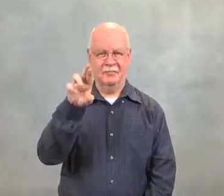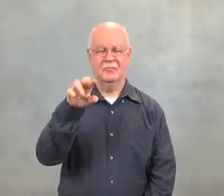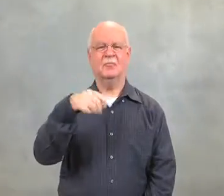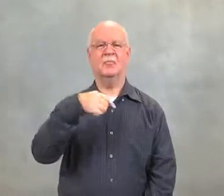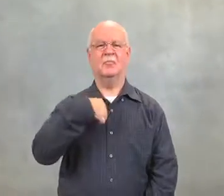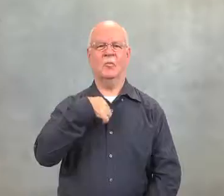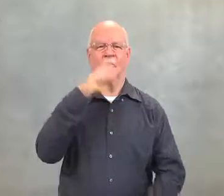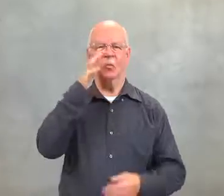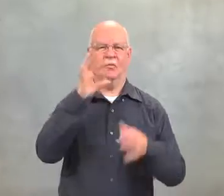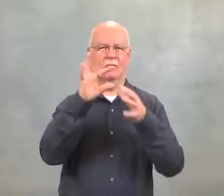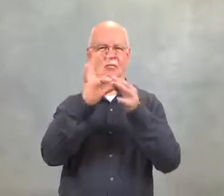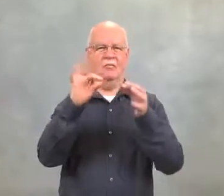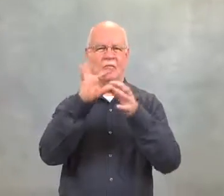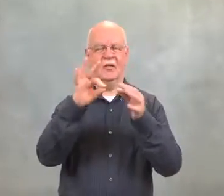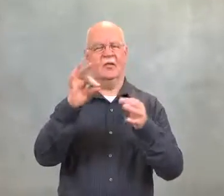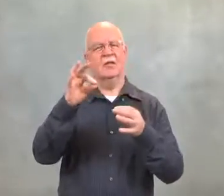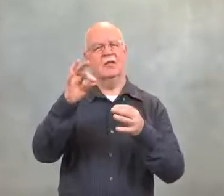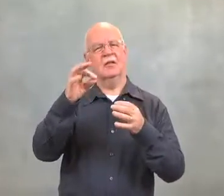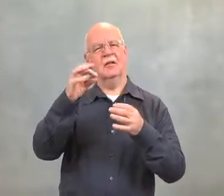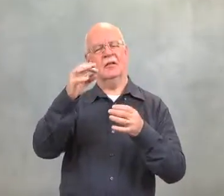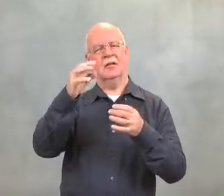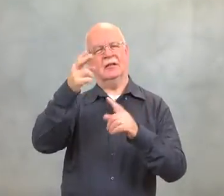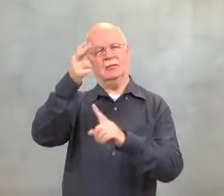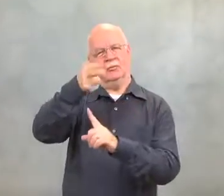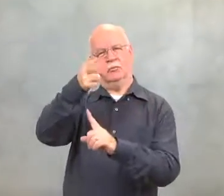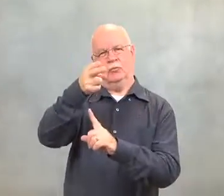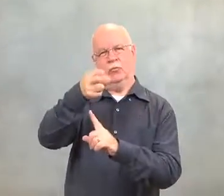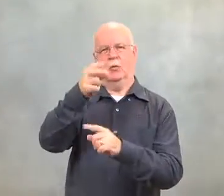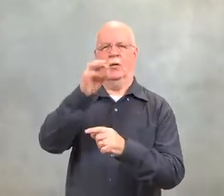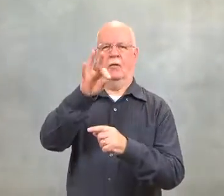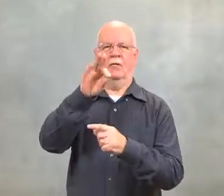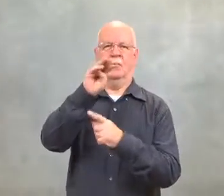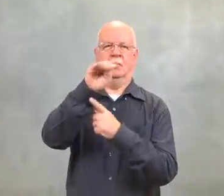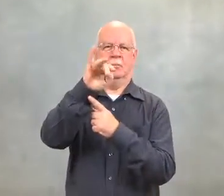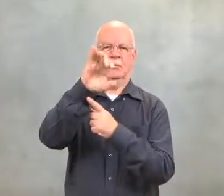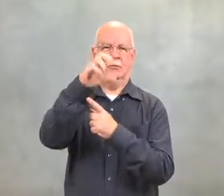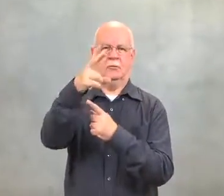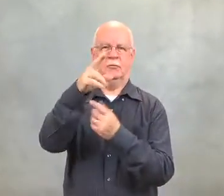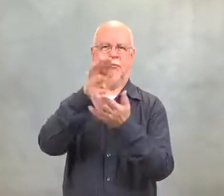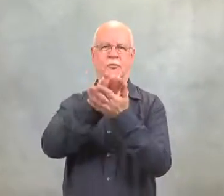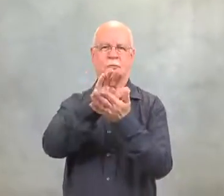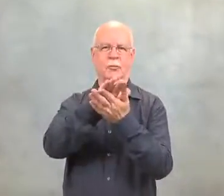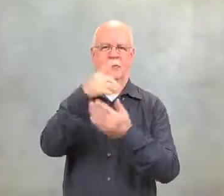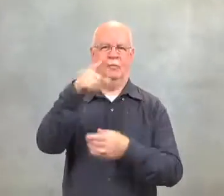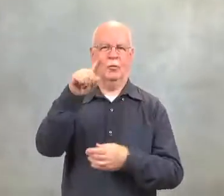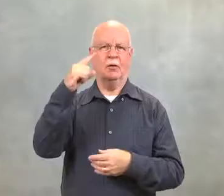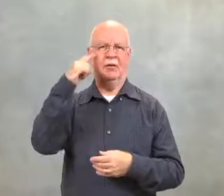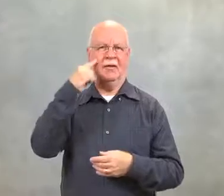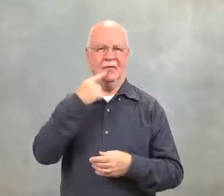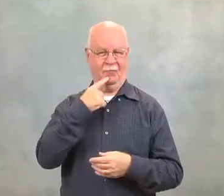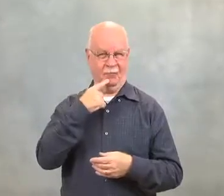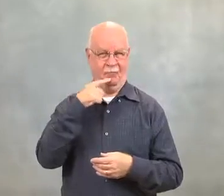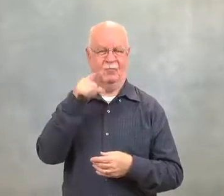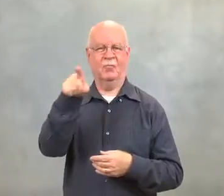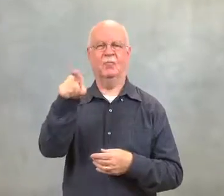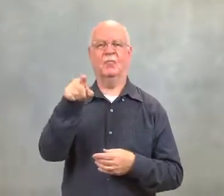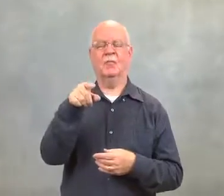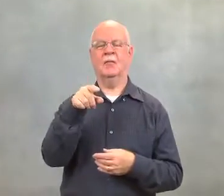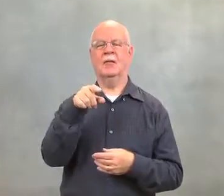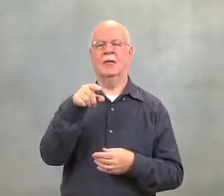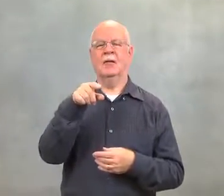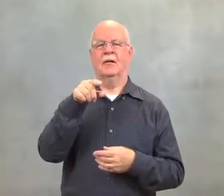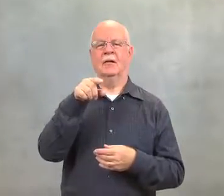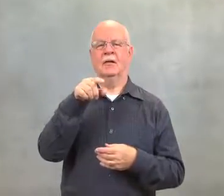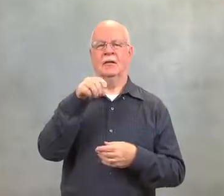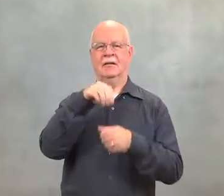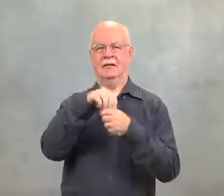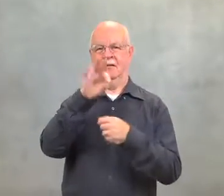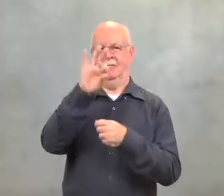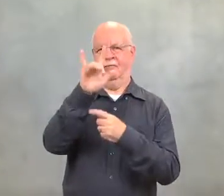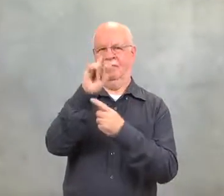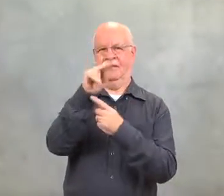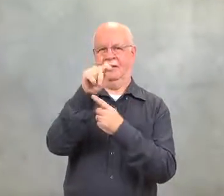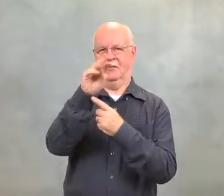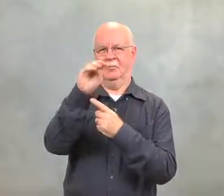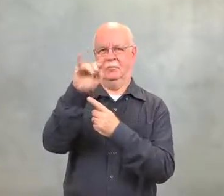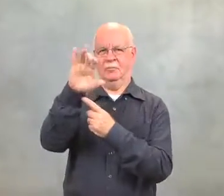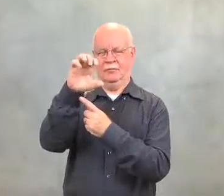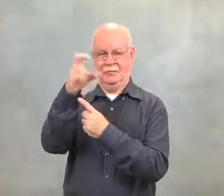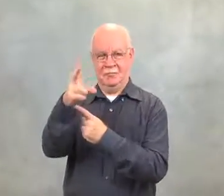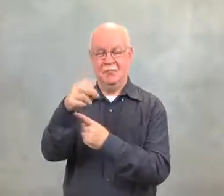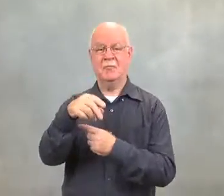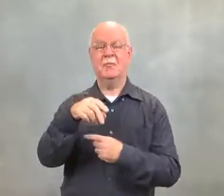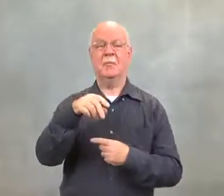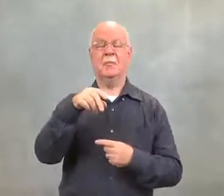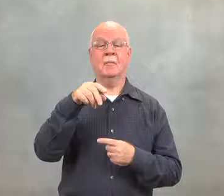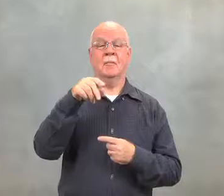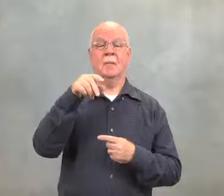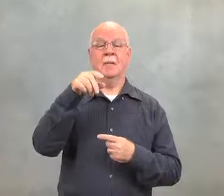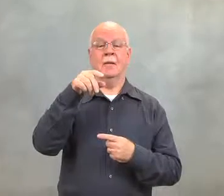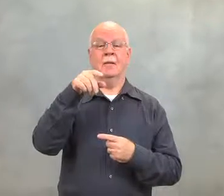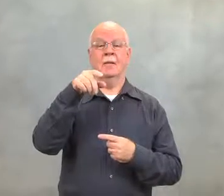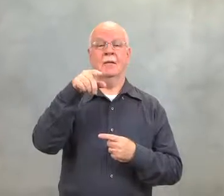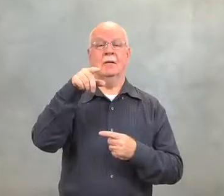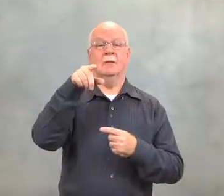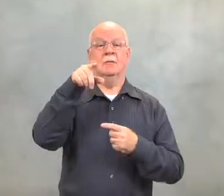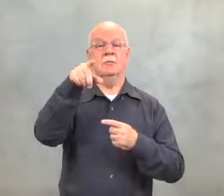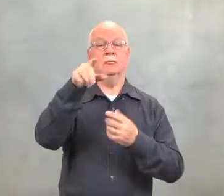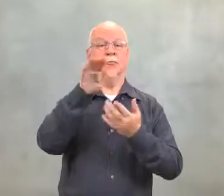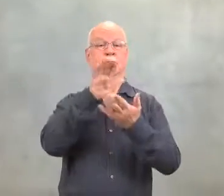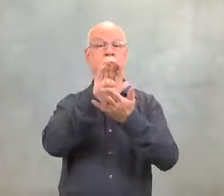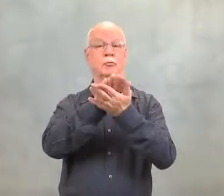I'm going to talk about the history of the Michigan School for the Deaf